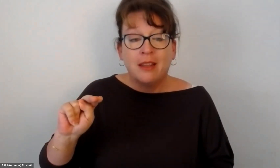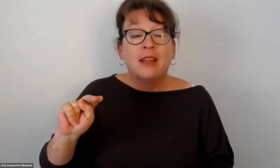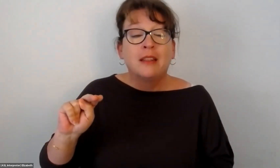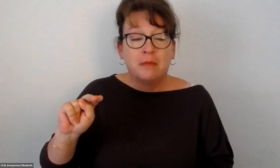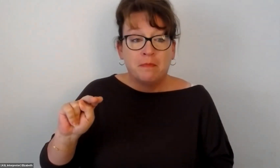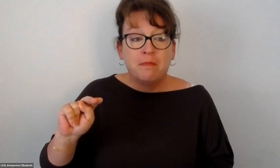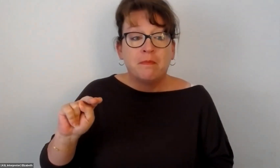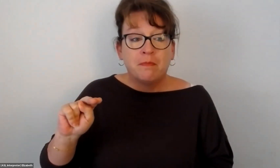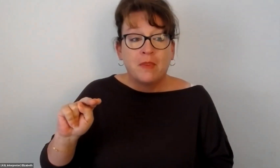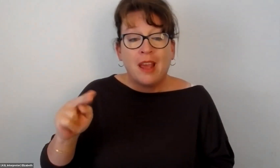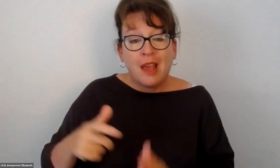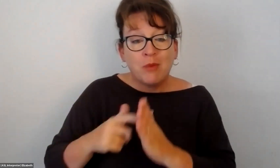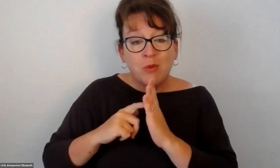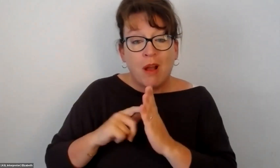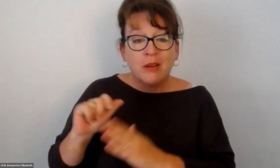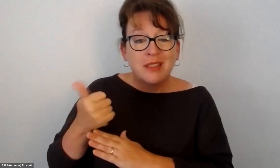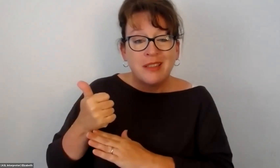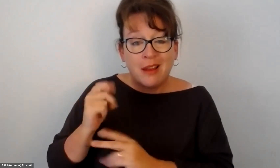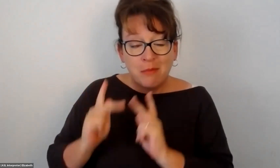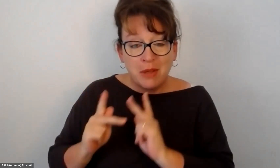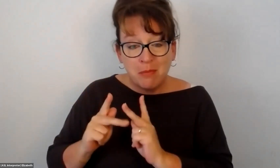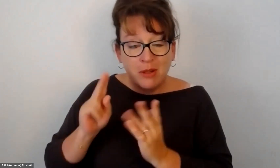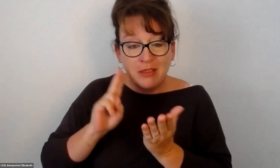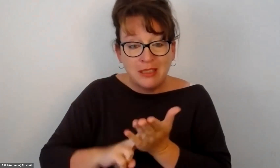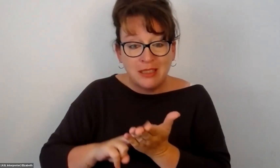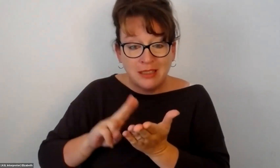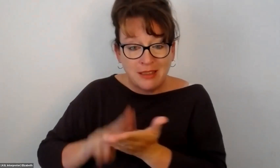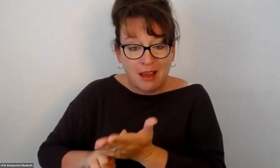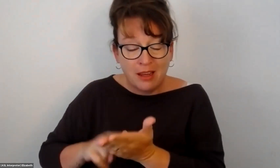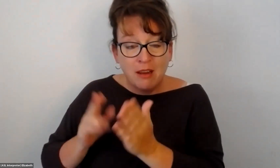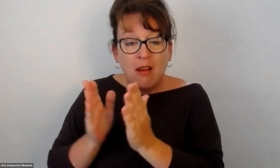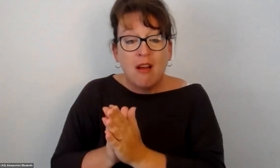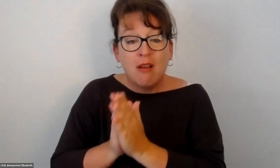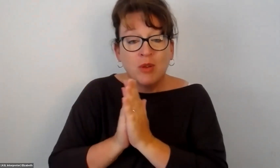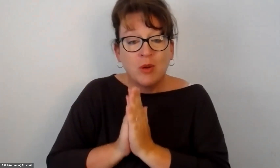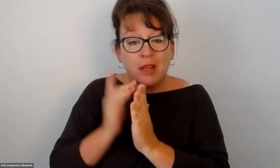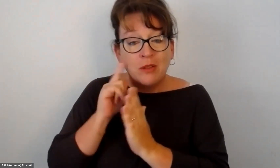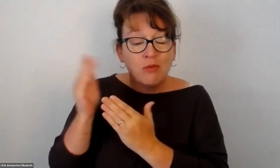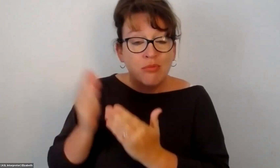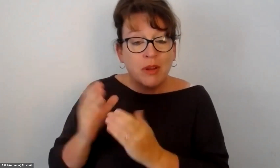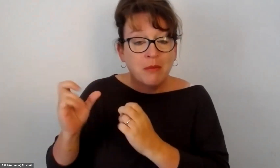by low-income, and they are also comprised of people of color. So we wanted to do that,